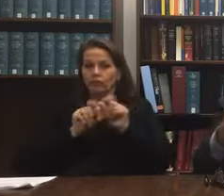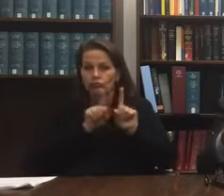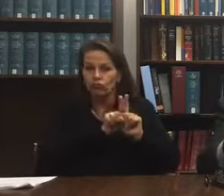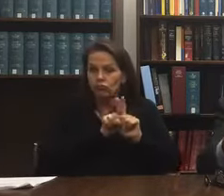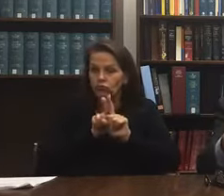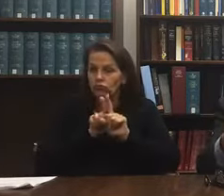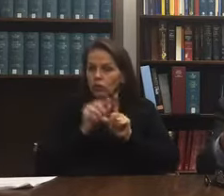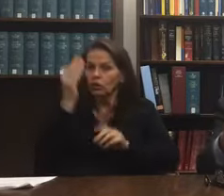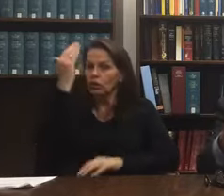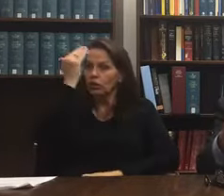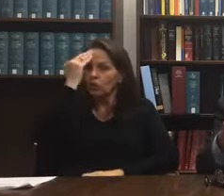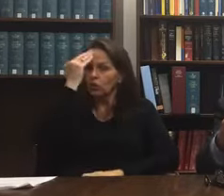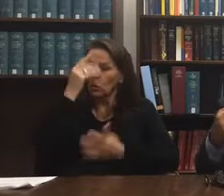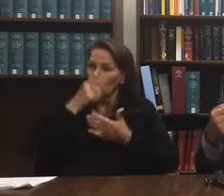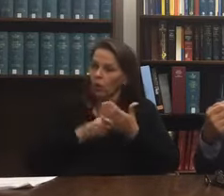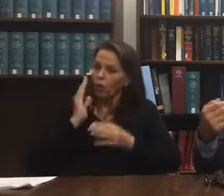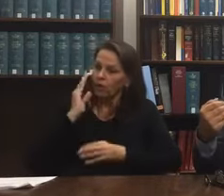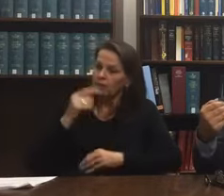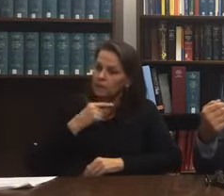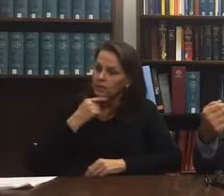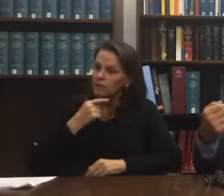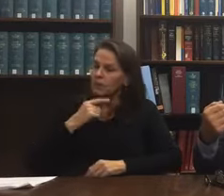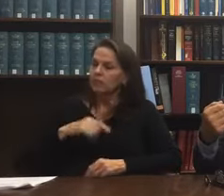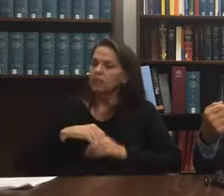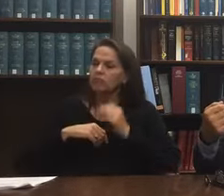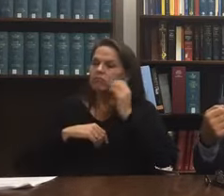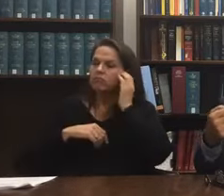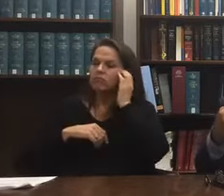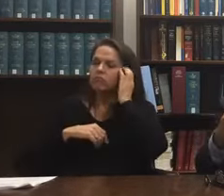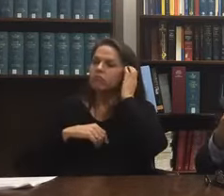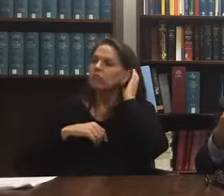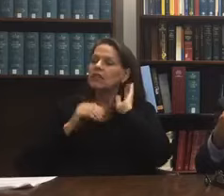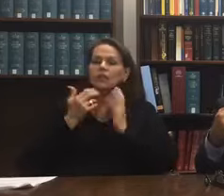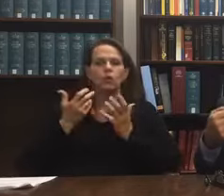what they're gonna say and you know they didn't want to put it in a letter or